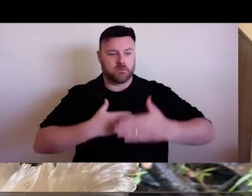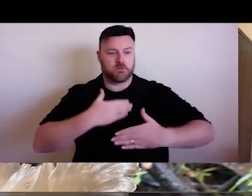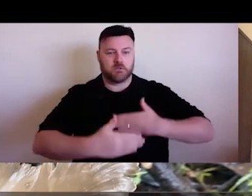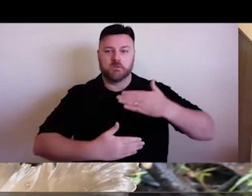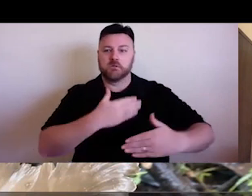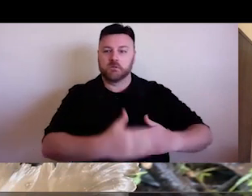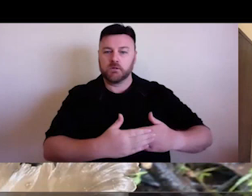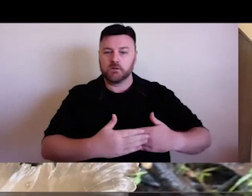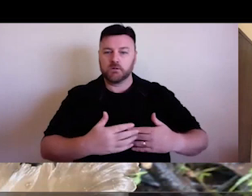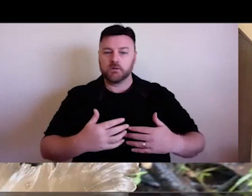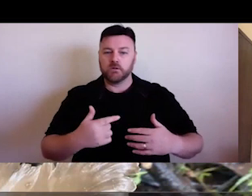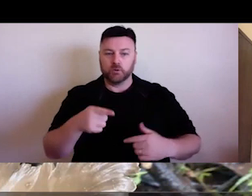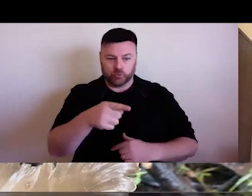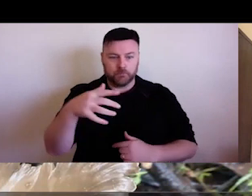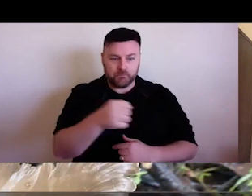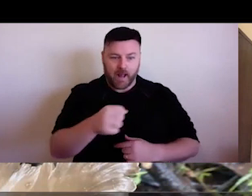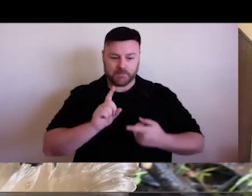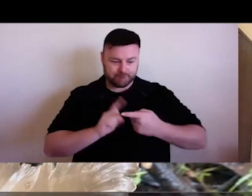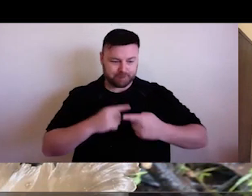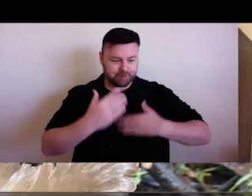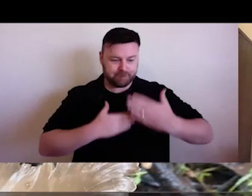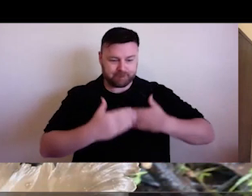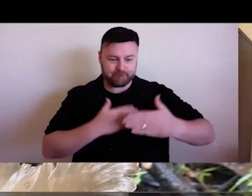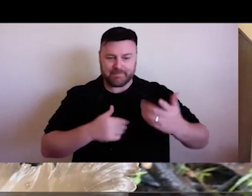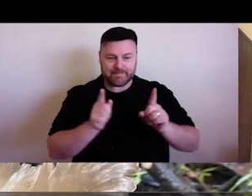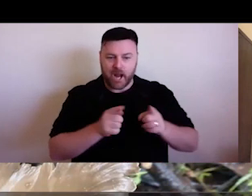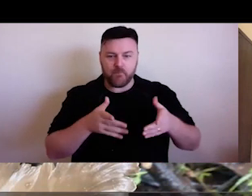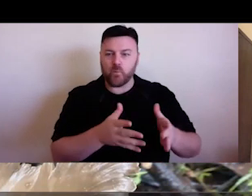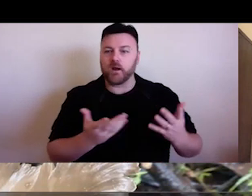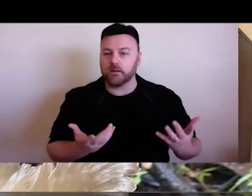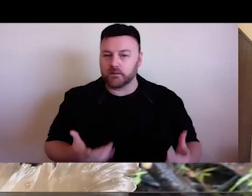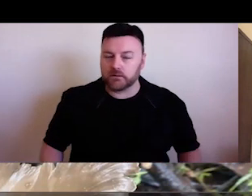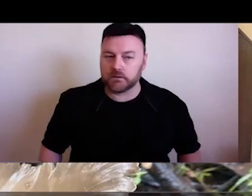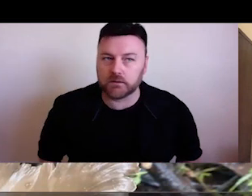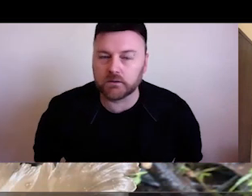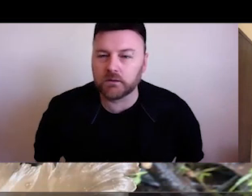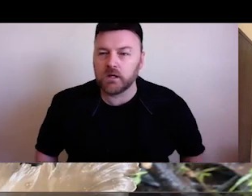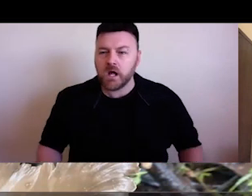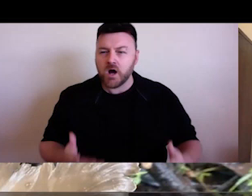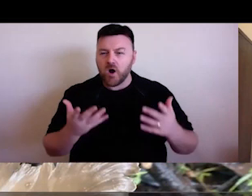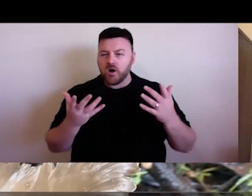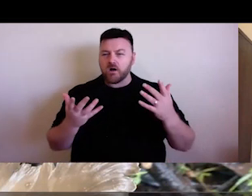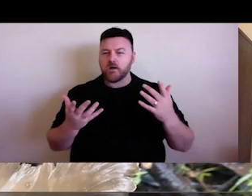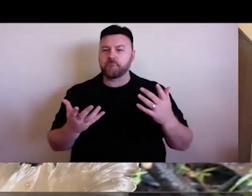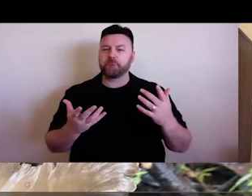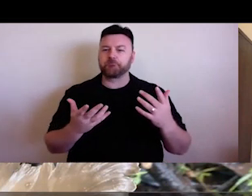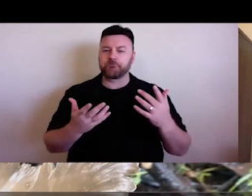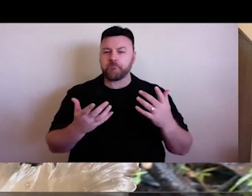you to keep things going a certain way. I want to offer a different